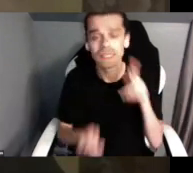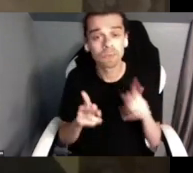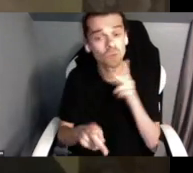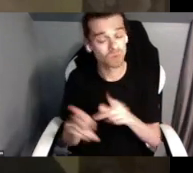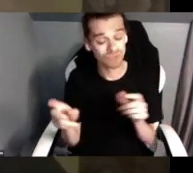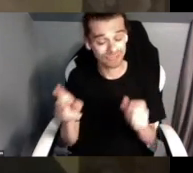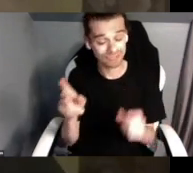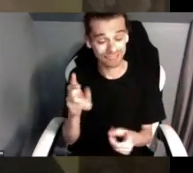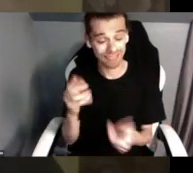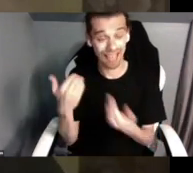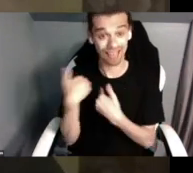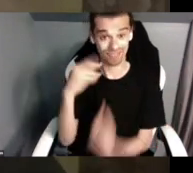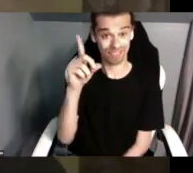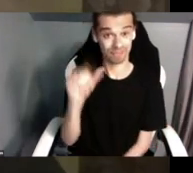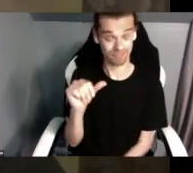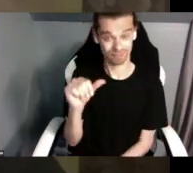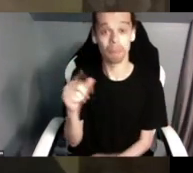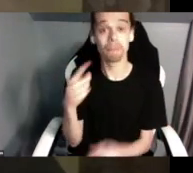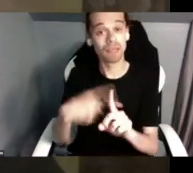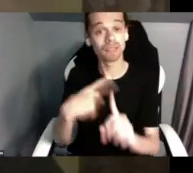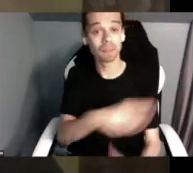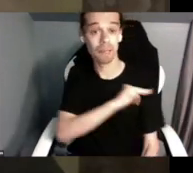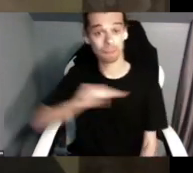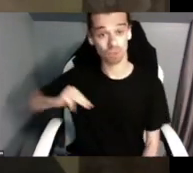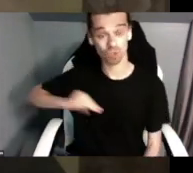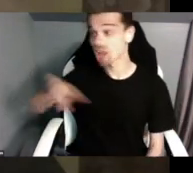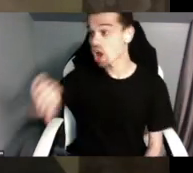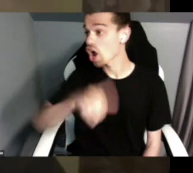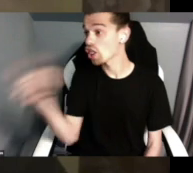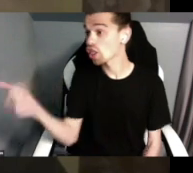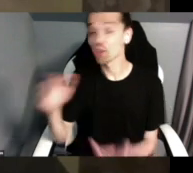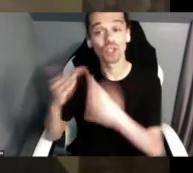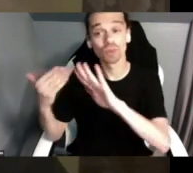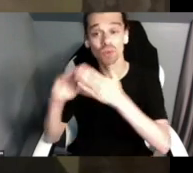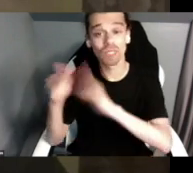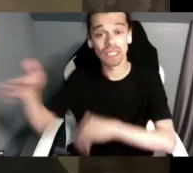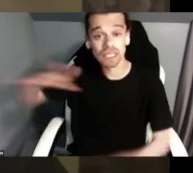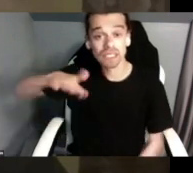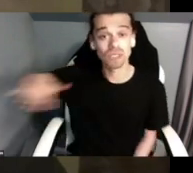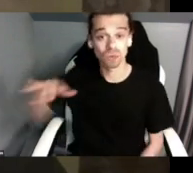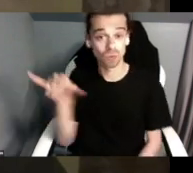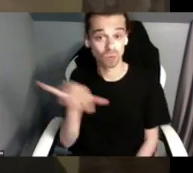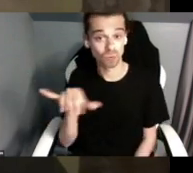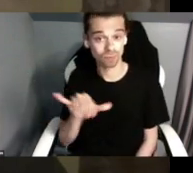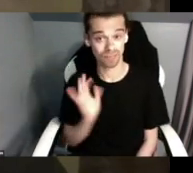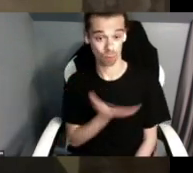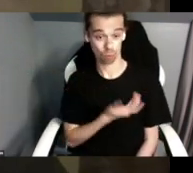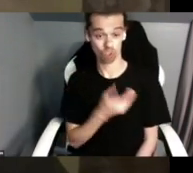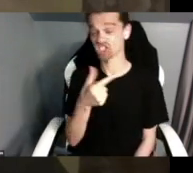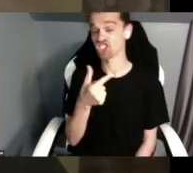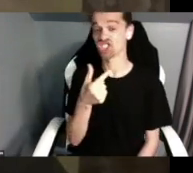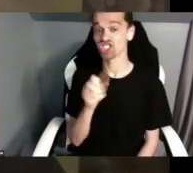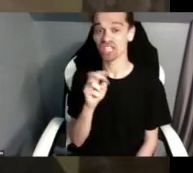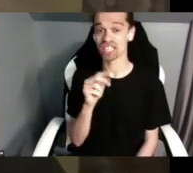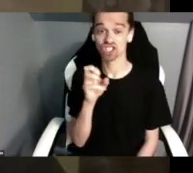are also members of many other communities. Our gender and orientation,